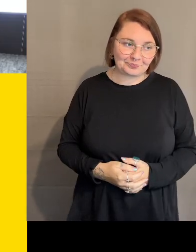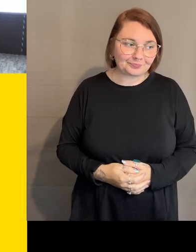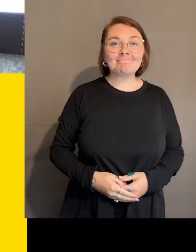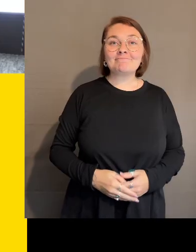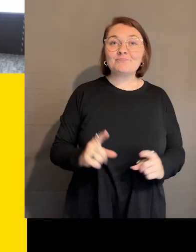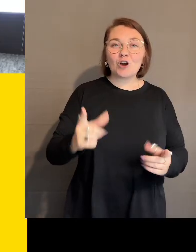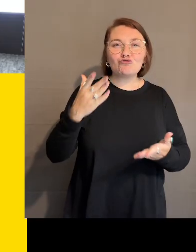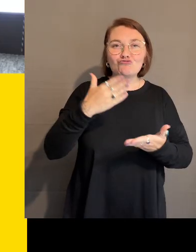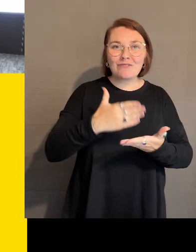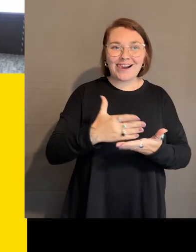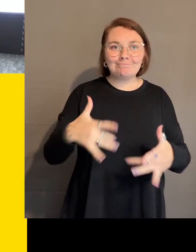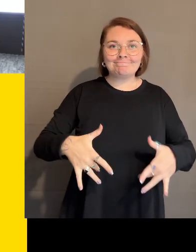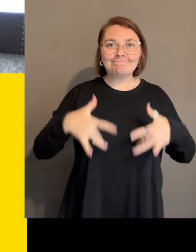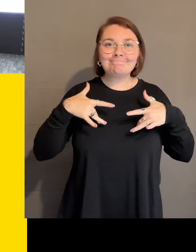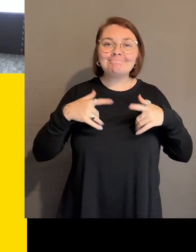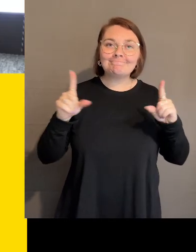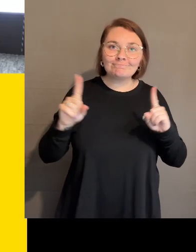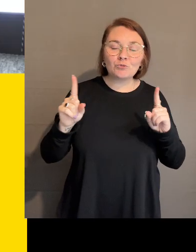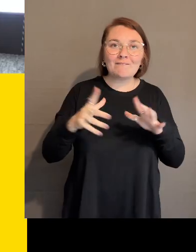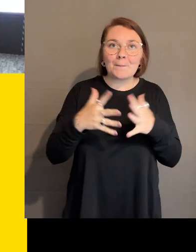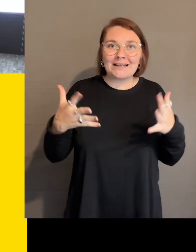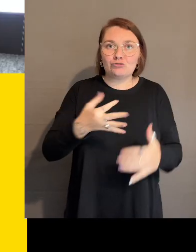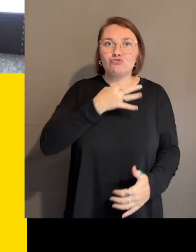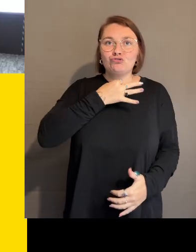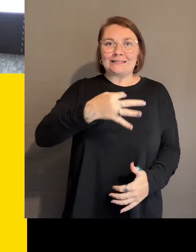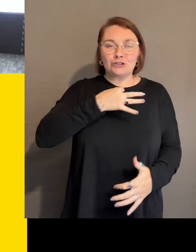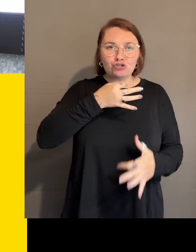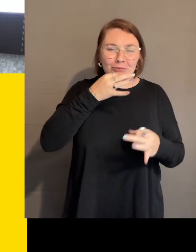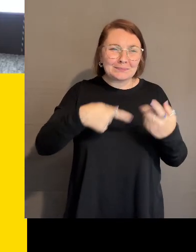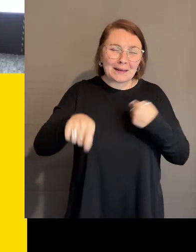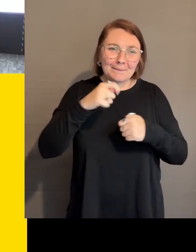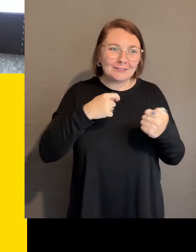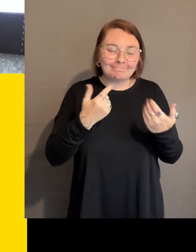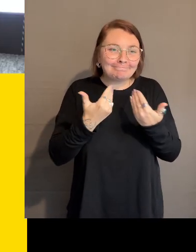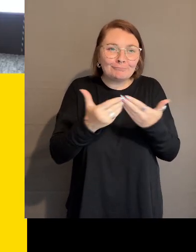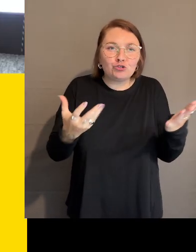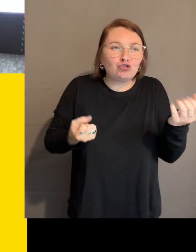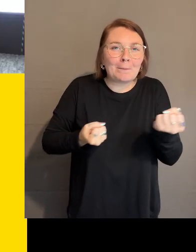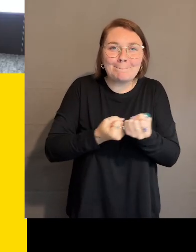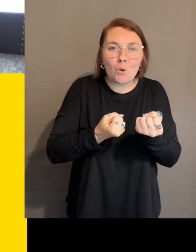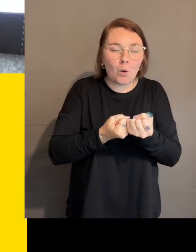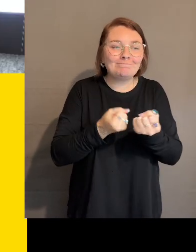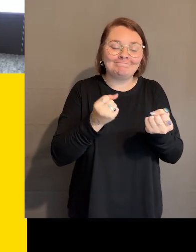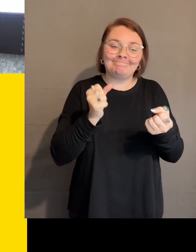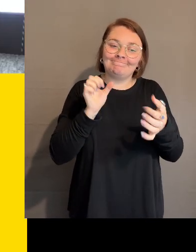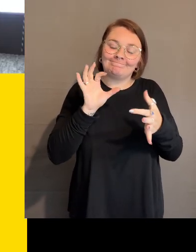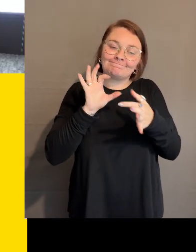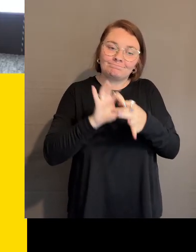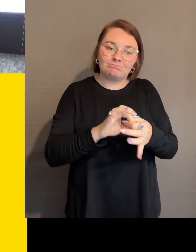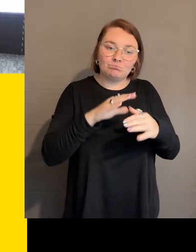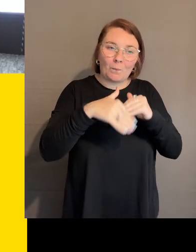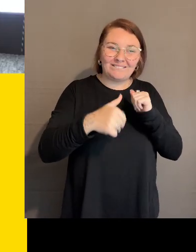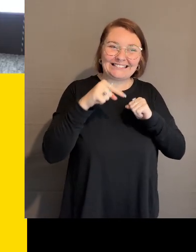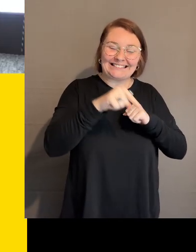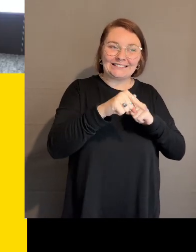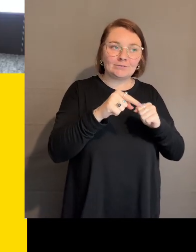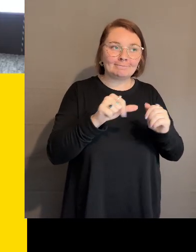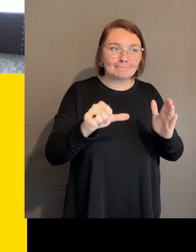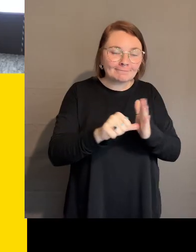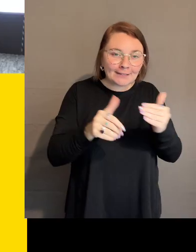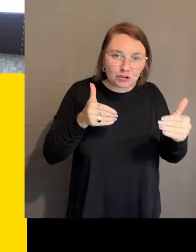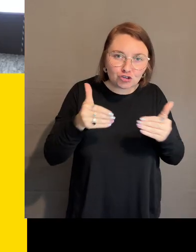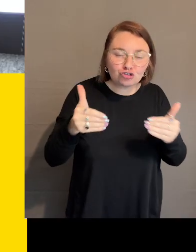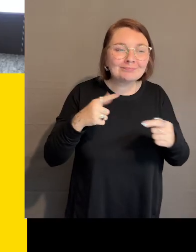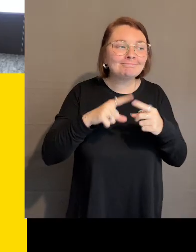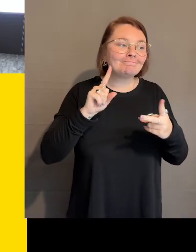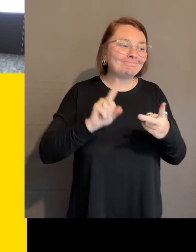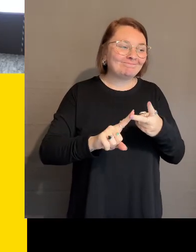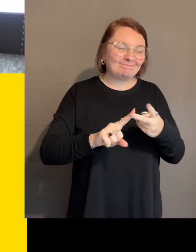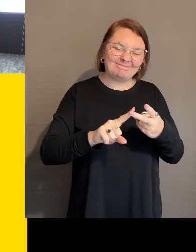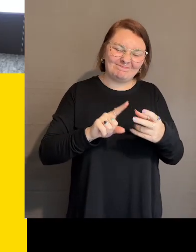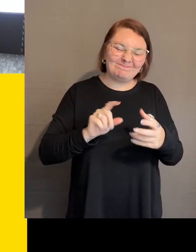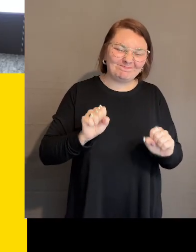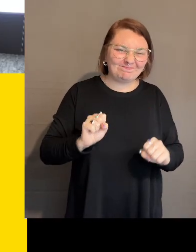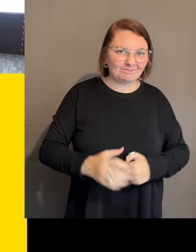But a real sense that there's a huge risk that kids end up losing support, and particularly linked to these issues around, kind of, budgets, and stuff.